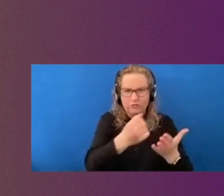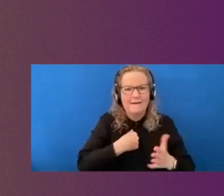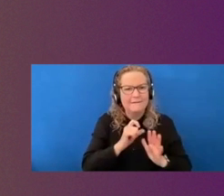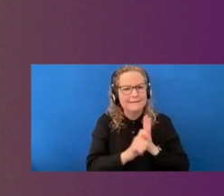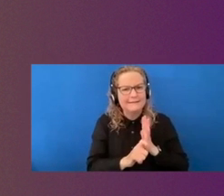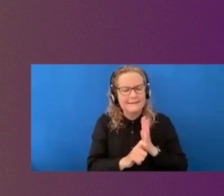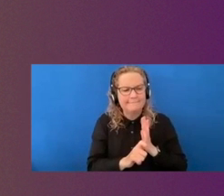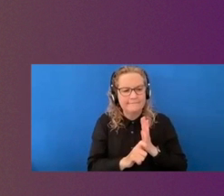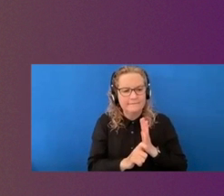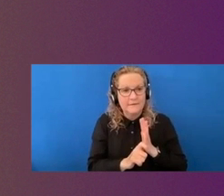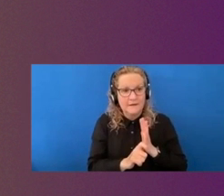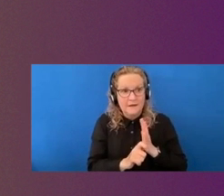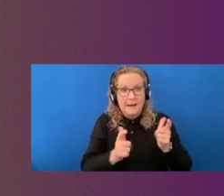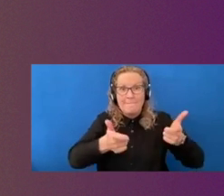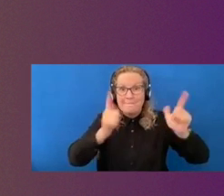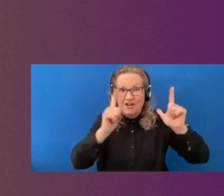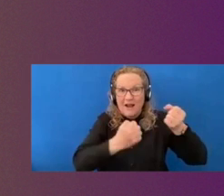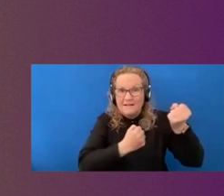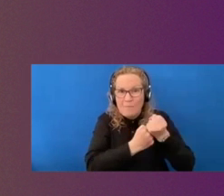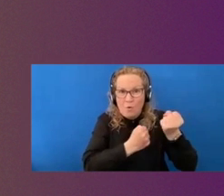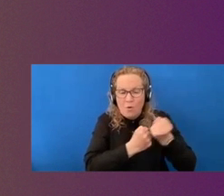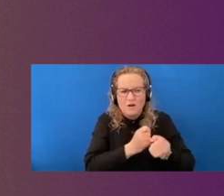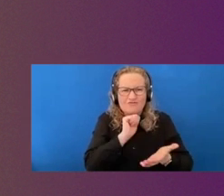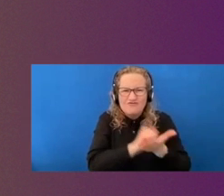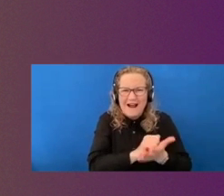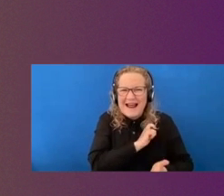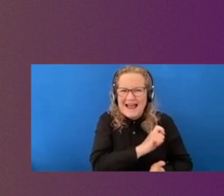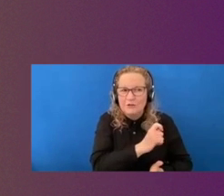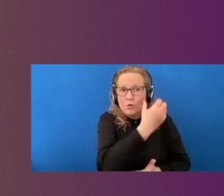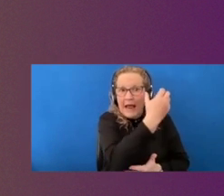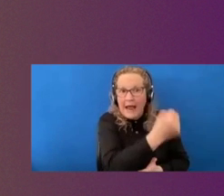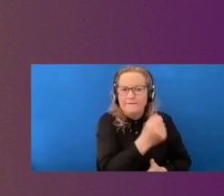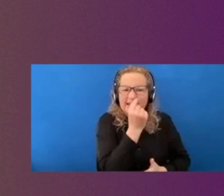again with that attitude the right attitude it's also about having visible leadership